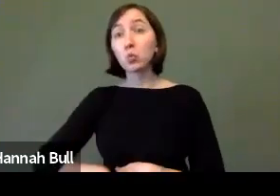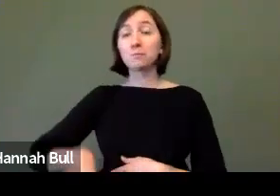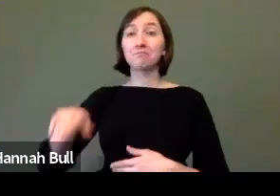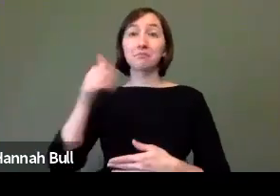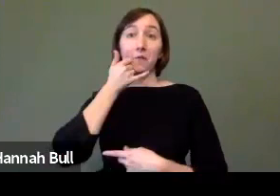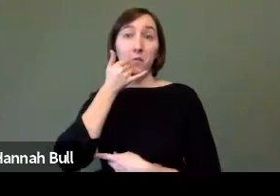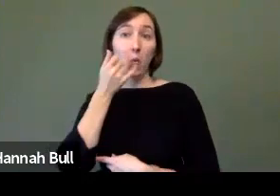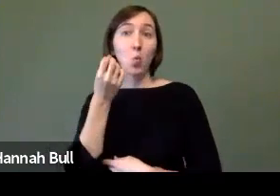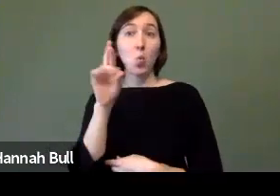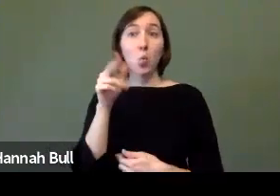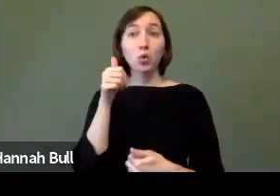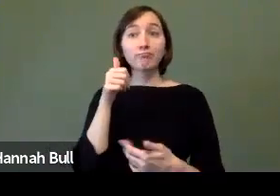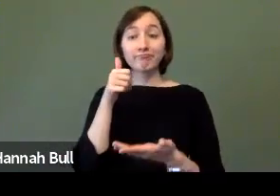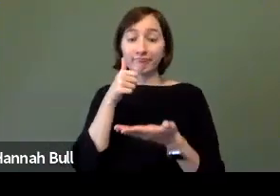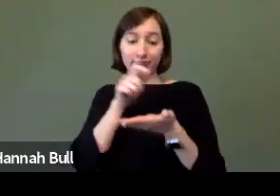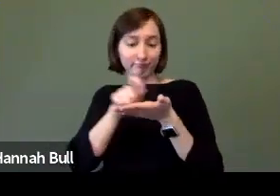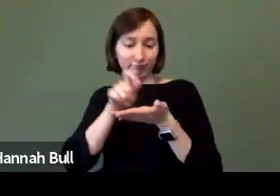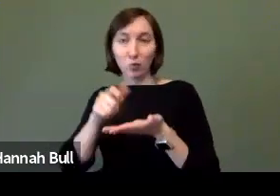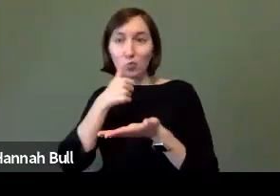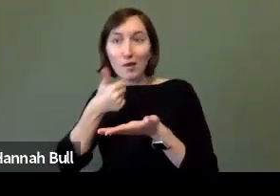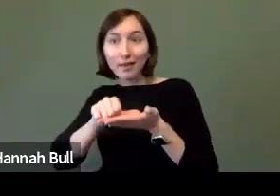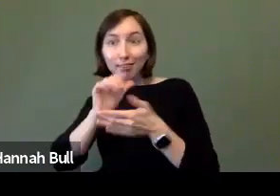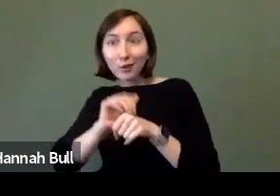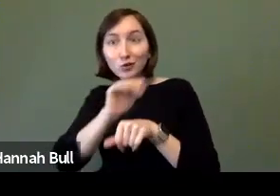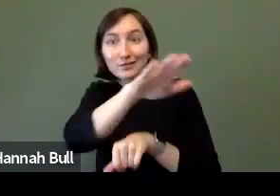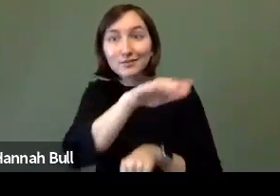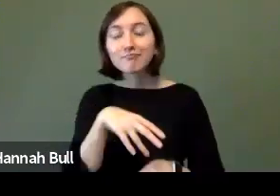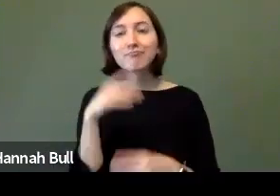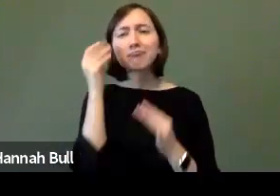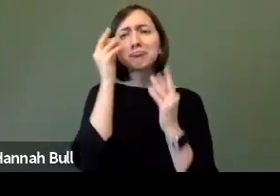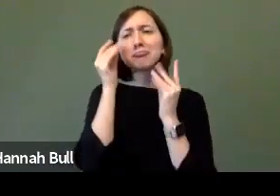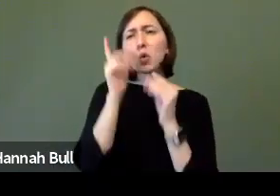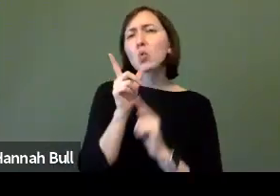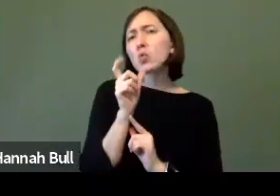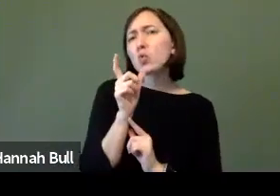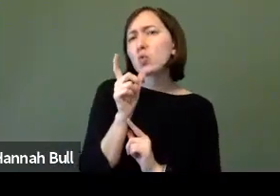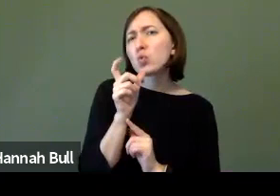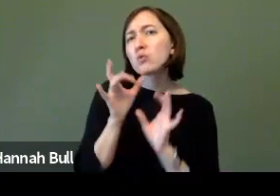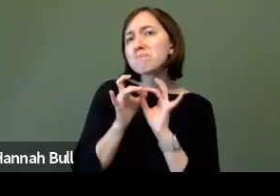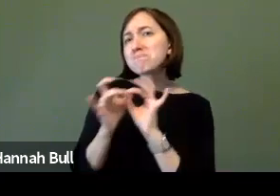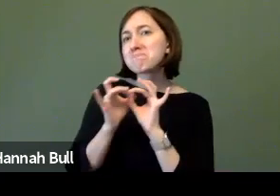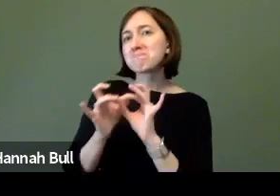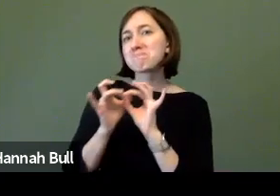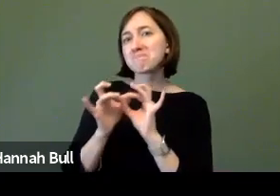Thinking about what -- who do we look forward to connecting with.